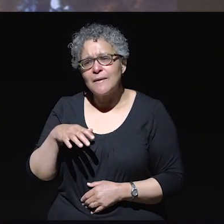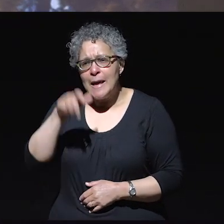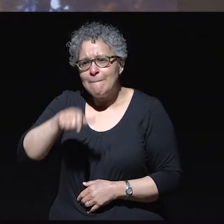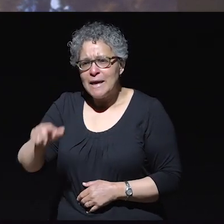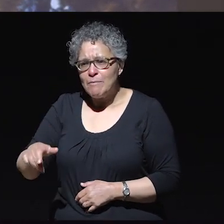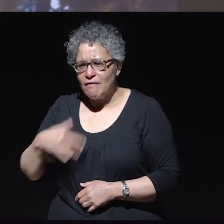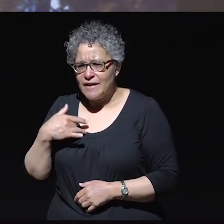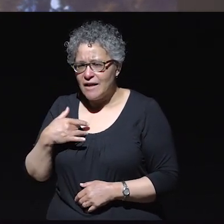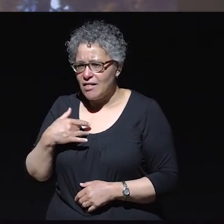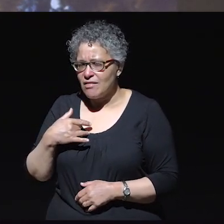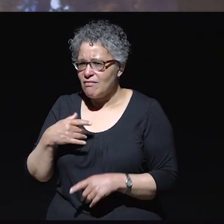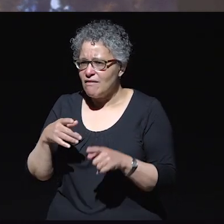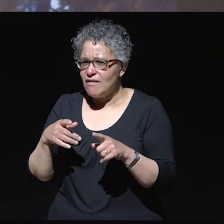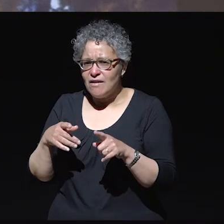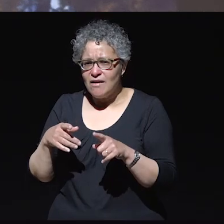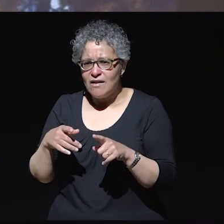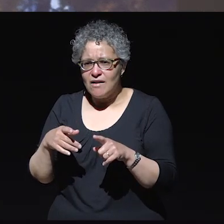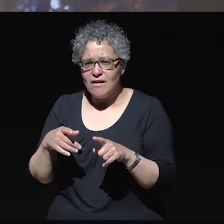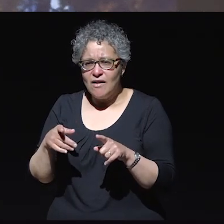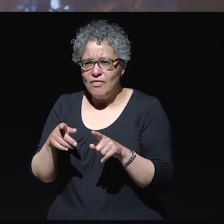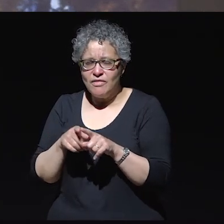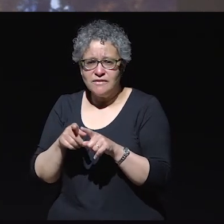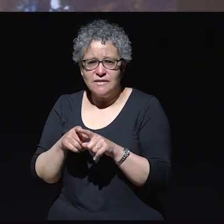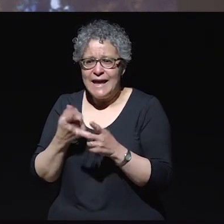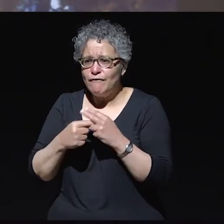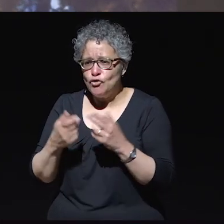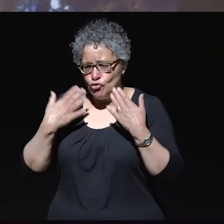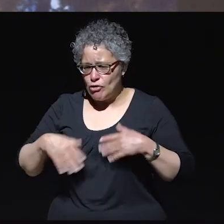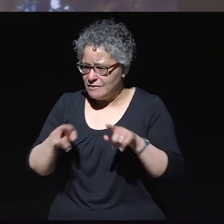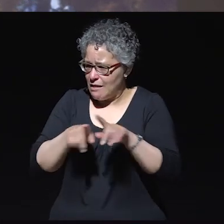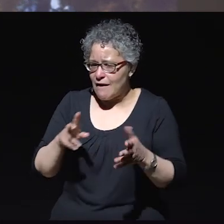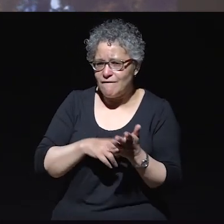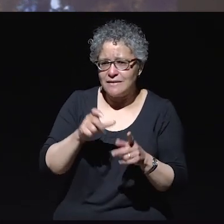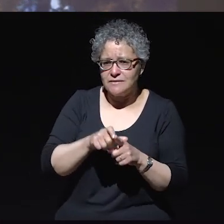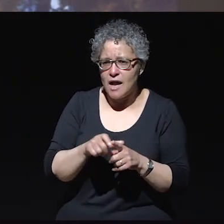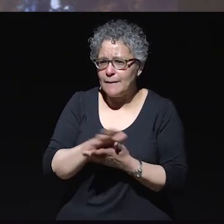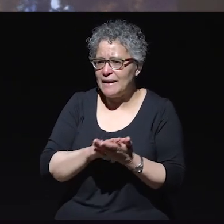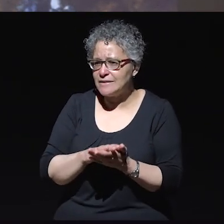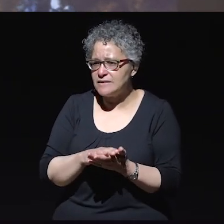is sort of, like, a supreme act of fluffiness and sort of, you know, superficiality, but it's much more than that,